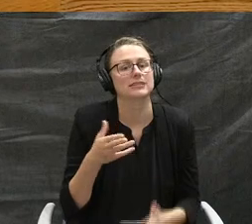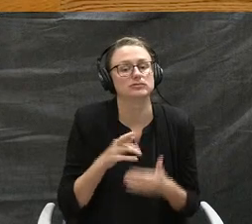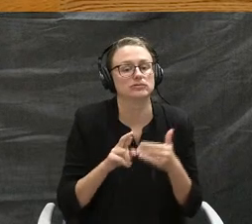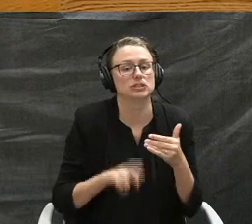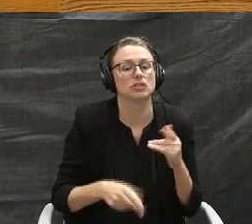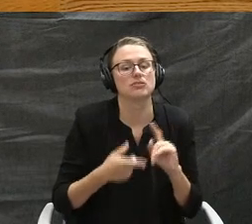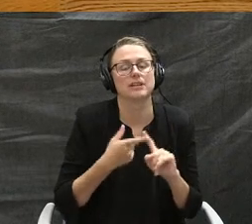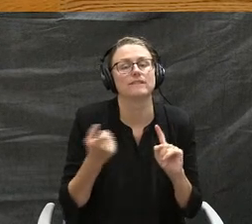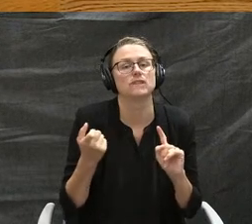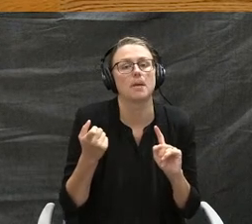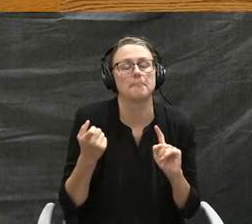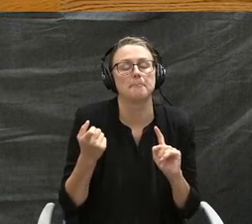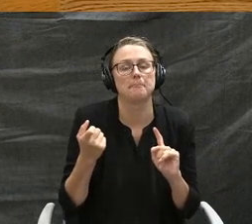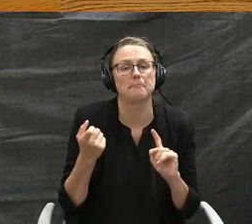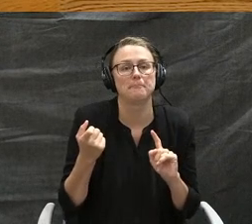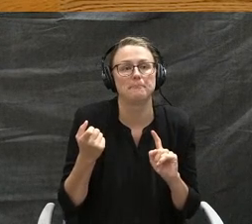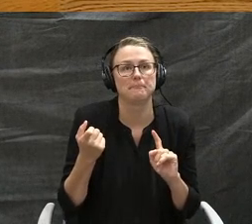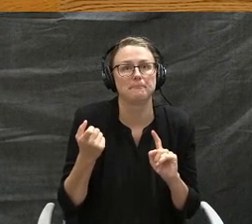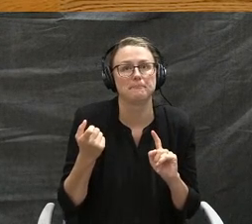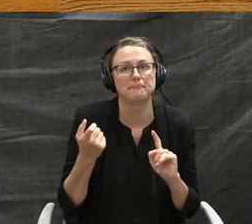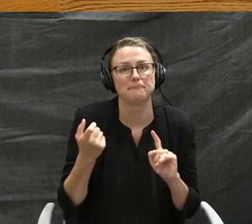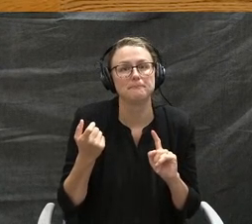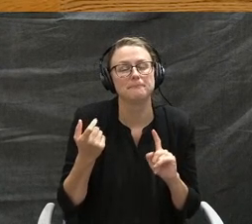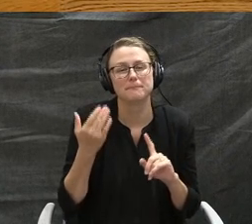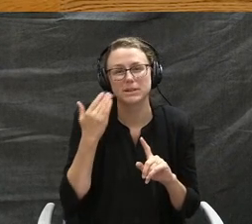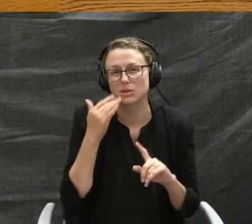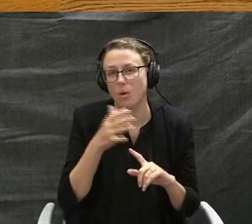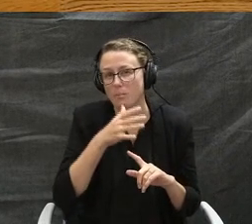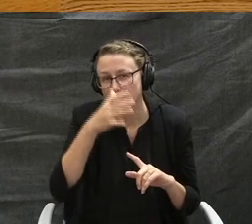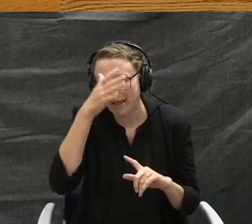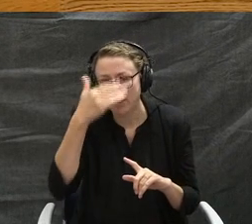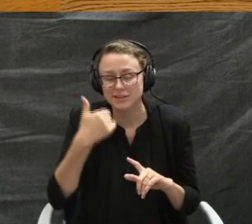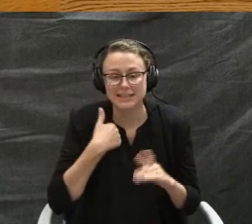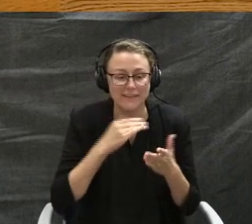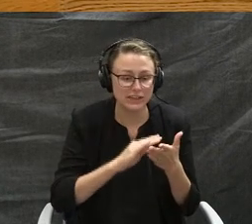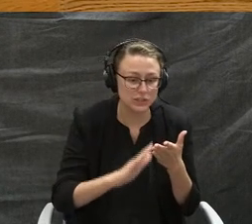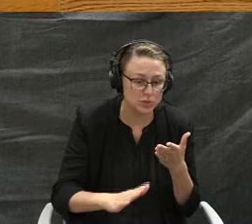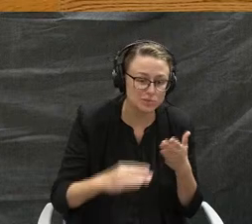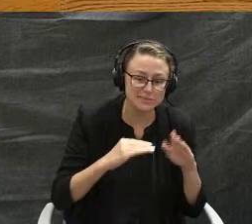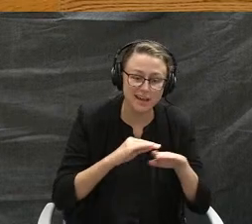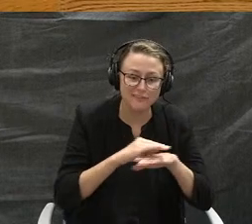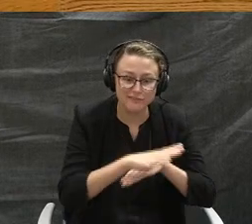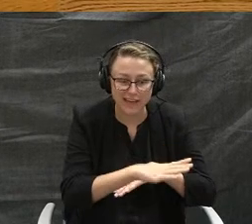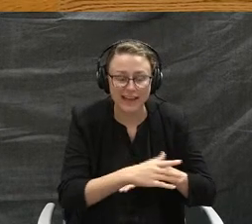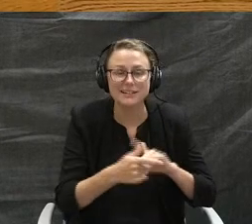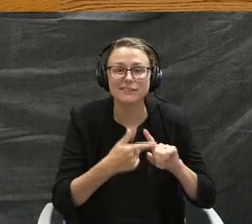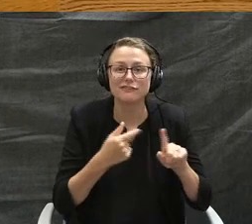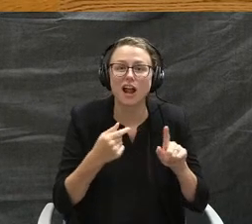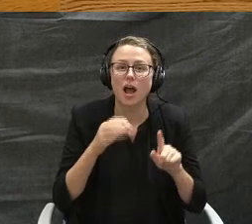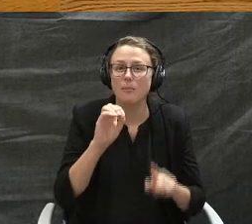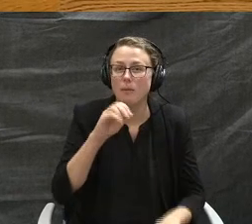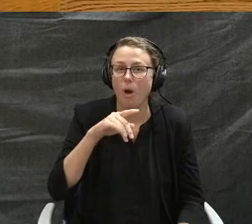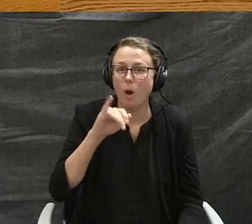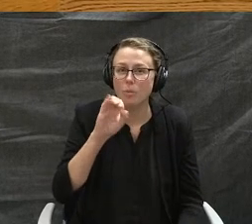You know, parents having students affected by Opioid?